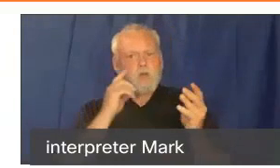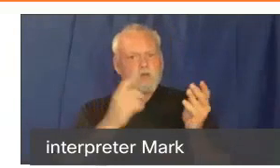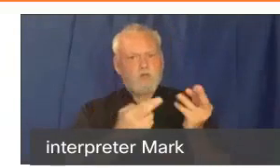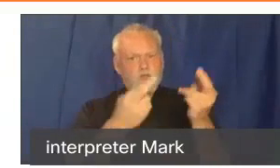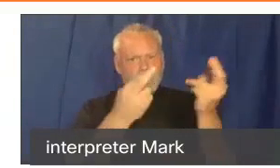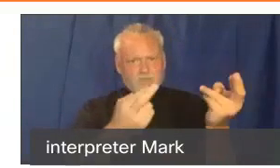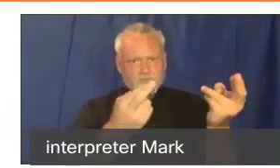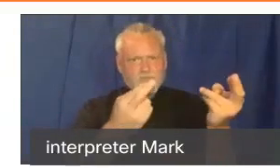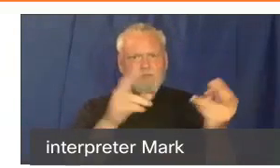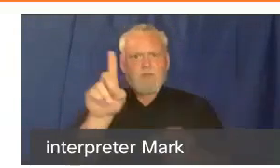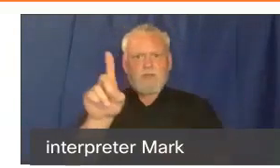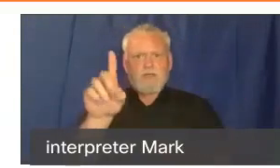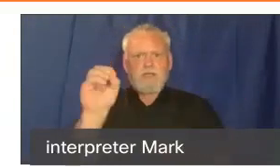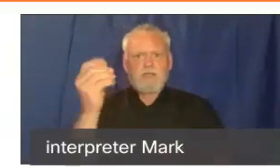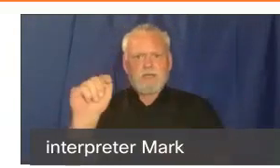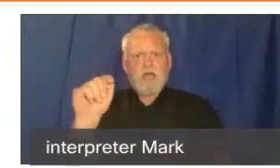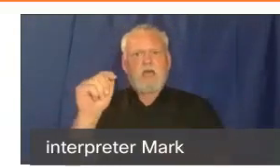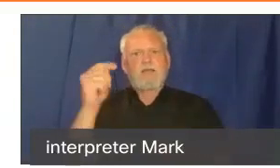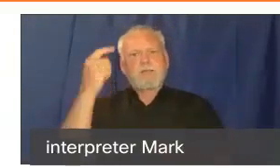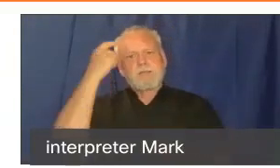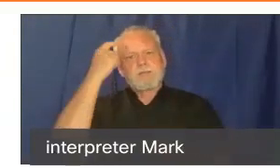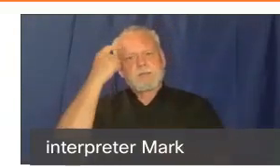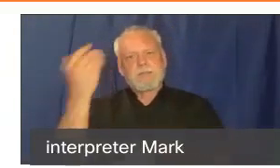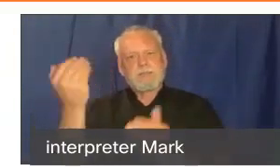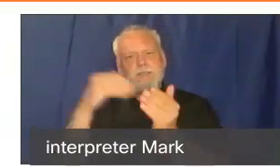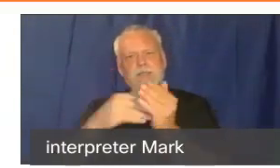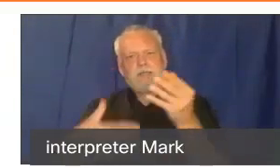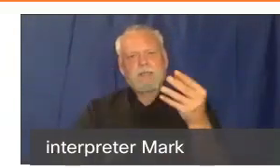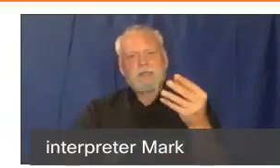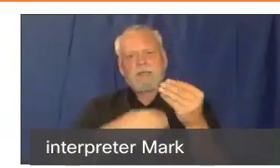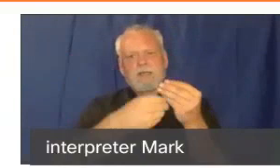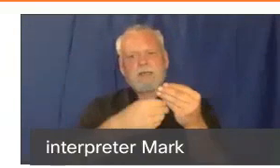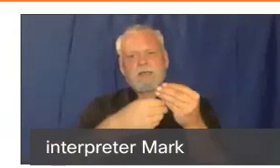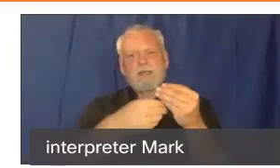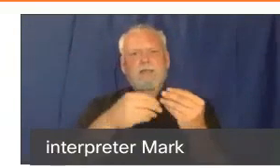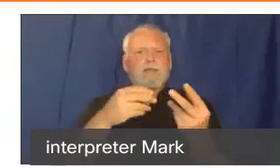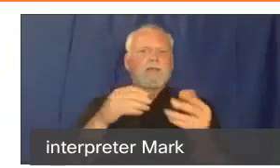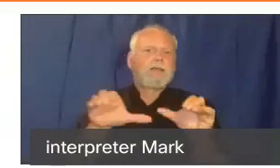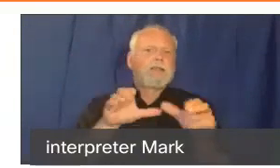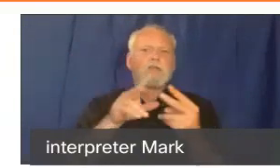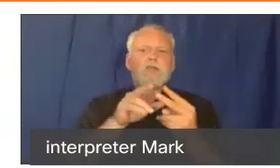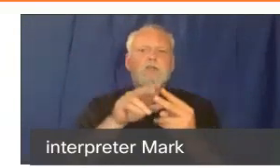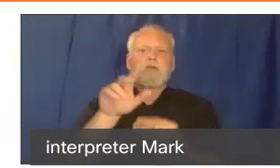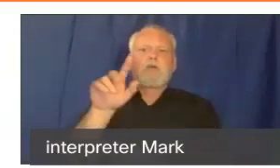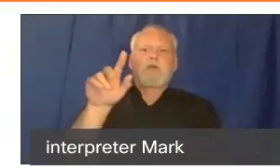D, dot reconsider adding a, um, either doing a Tacoma per.